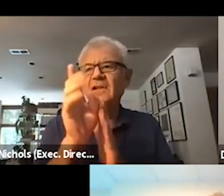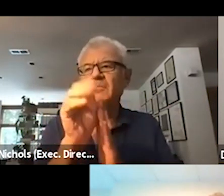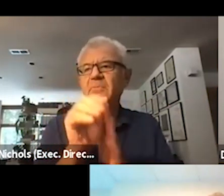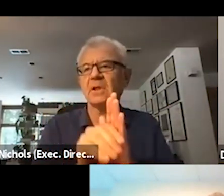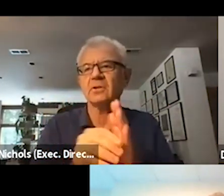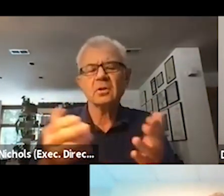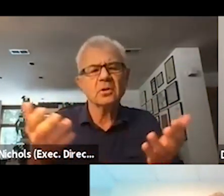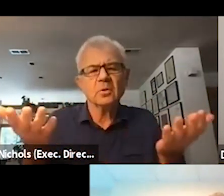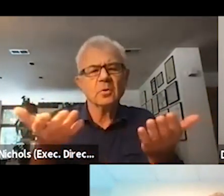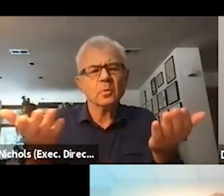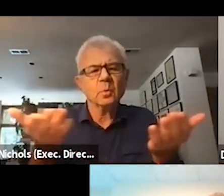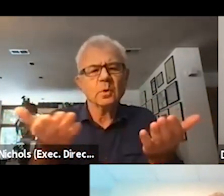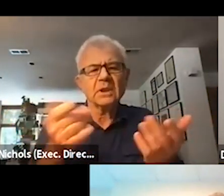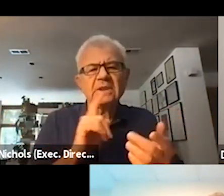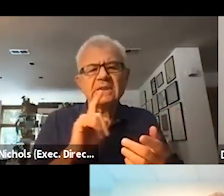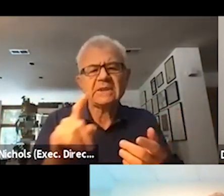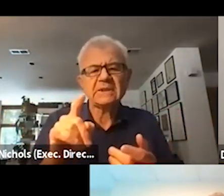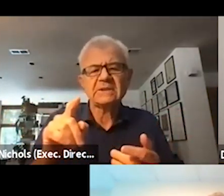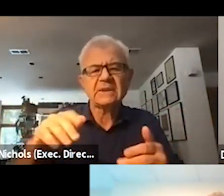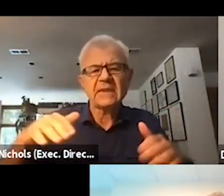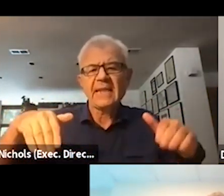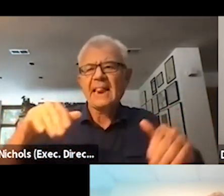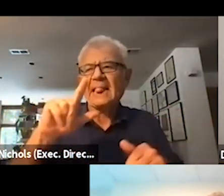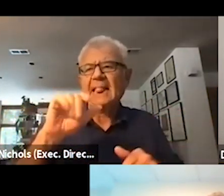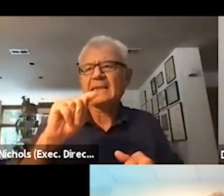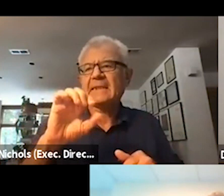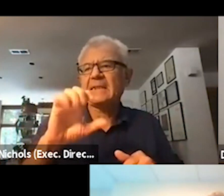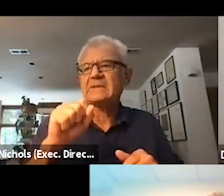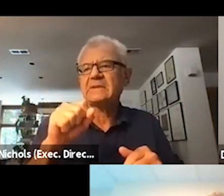the Sixth Street development.